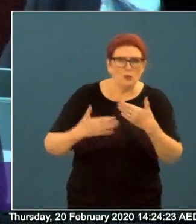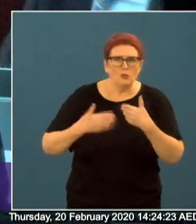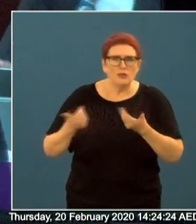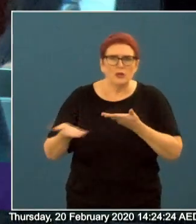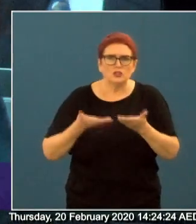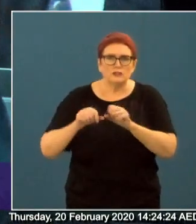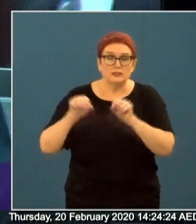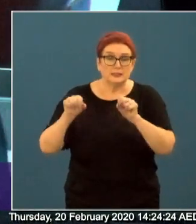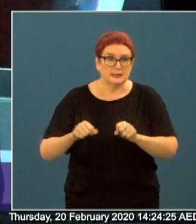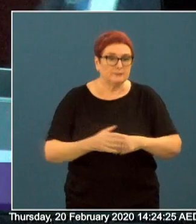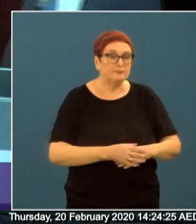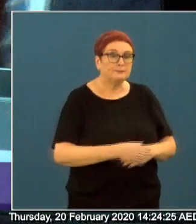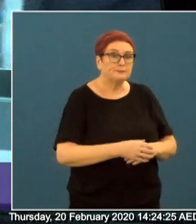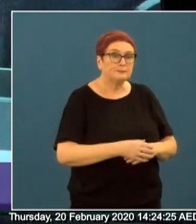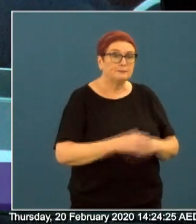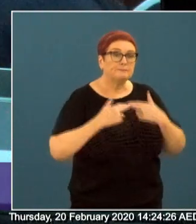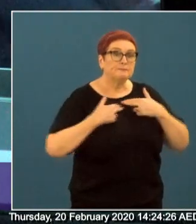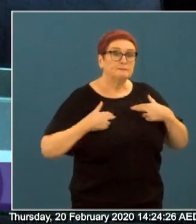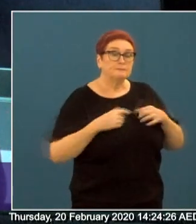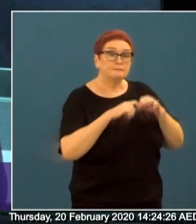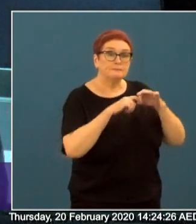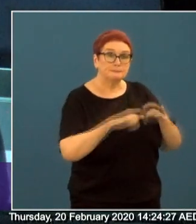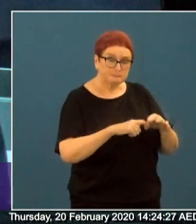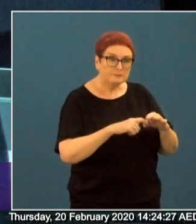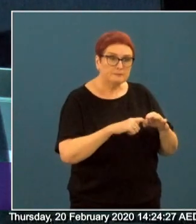The next, at 228, is the development of services and service models.